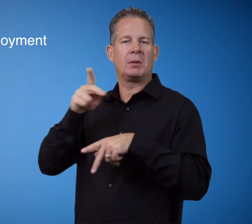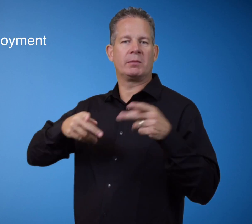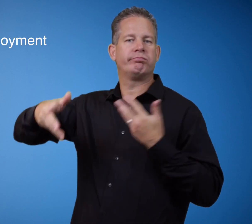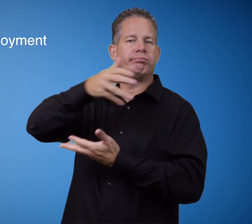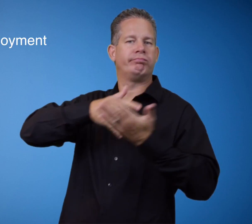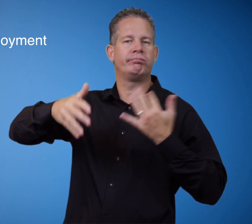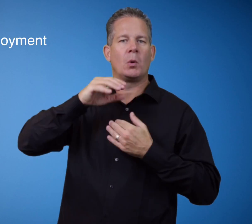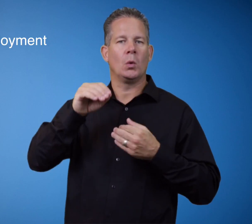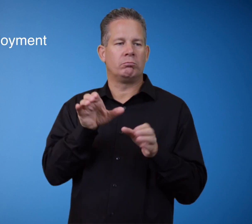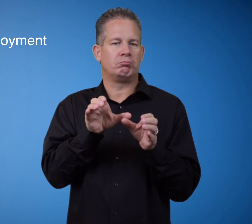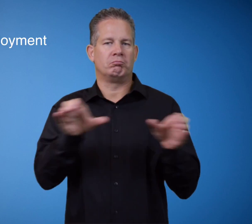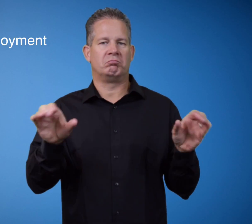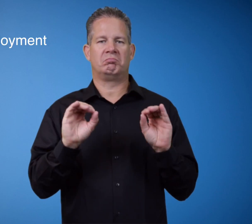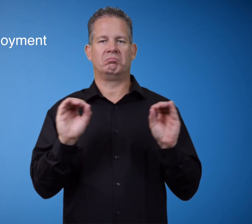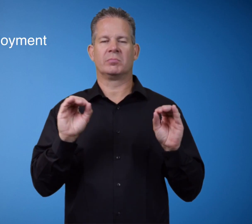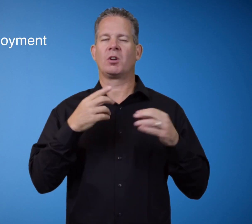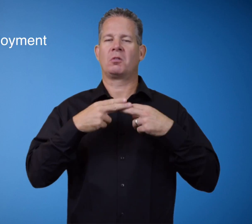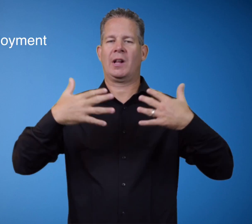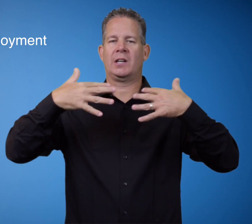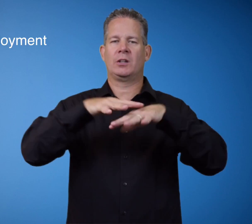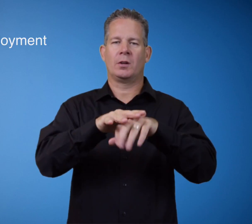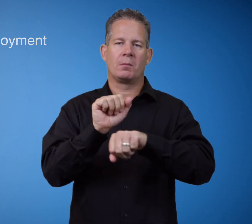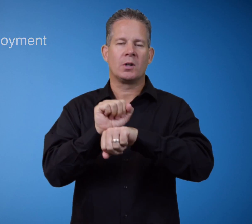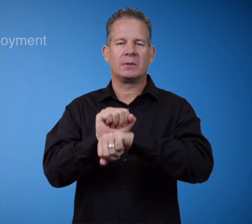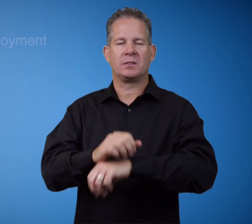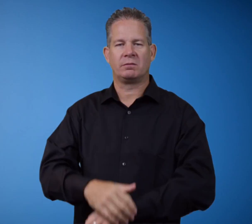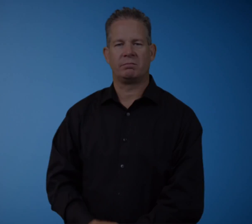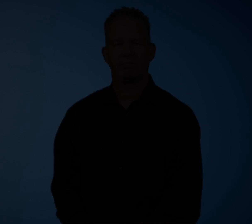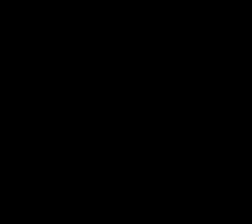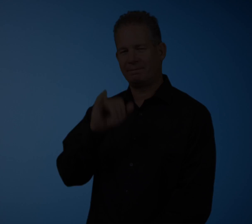to socialize those without disabilities. This is called integrated employment.